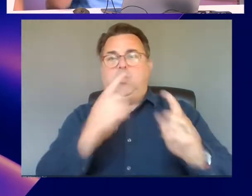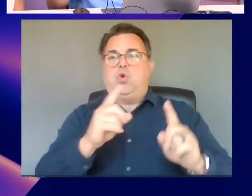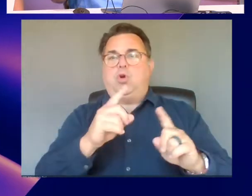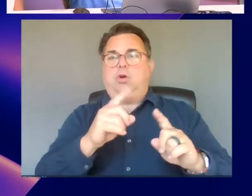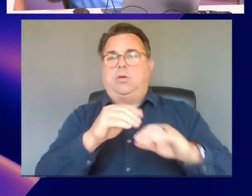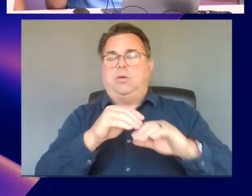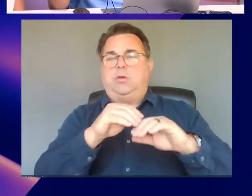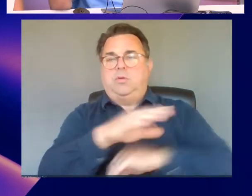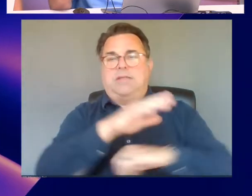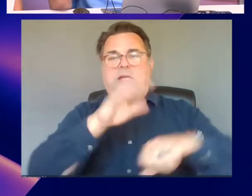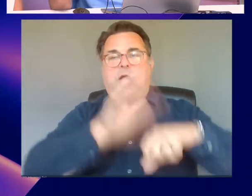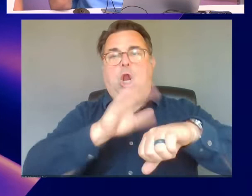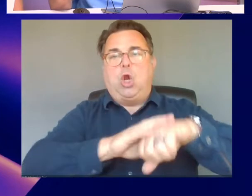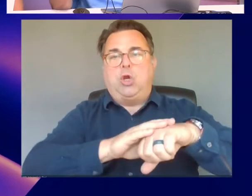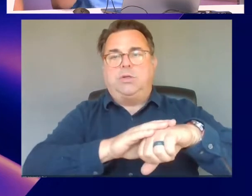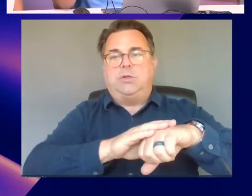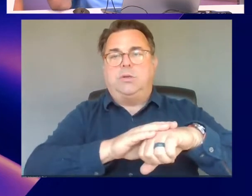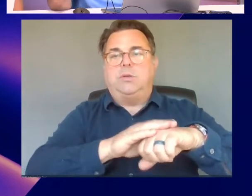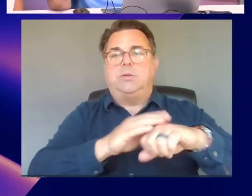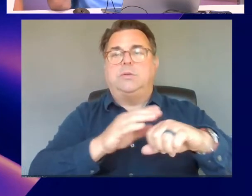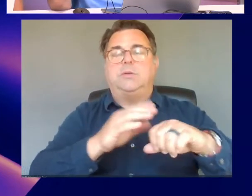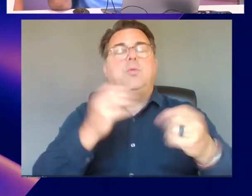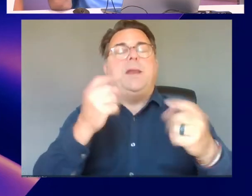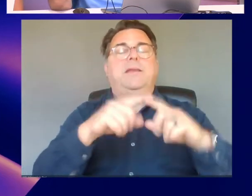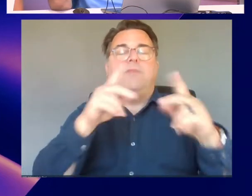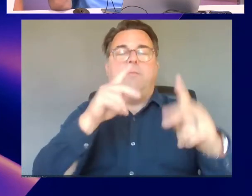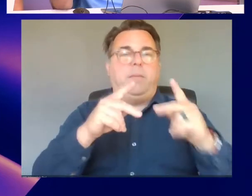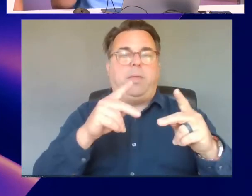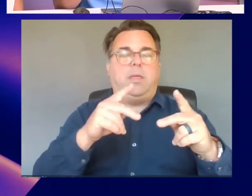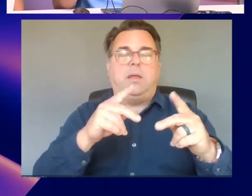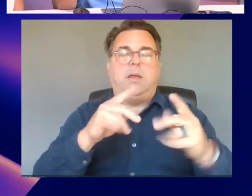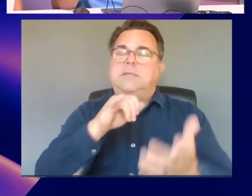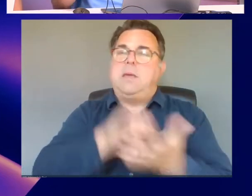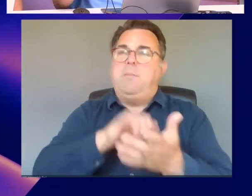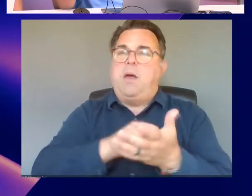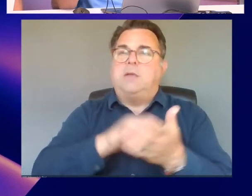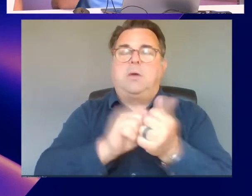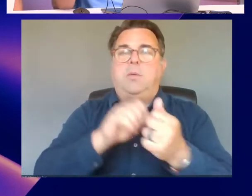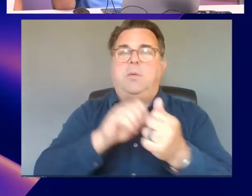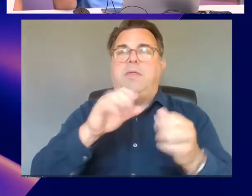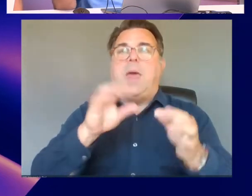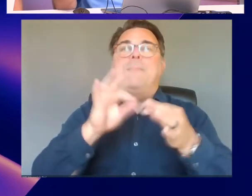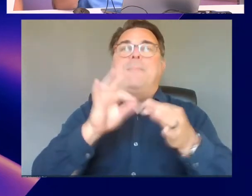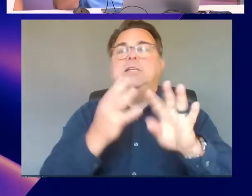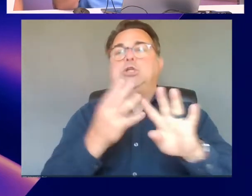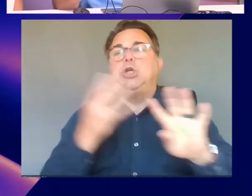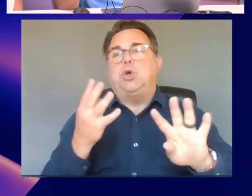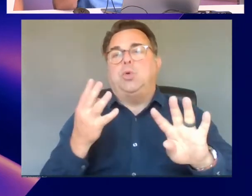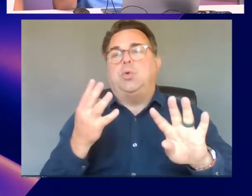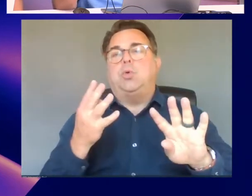There is multiple consumers. That cannot be possible with message queue. That is where this streaming store is, right?